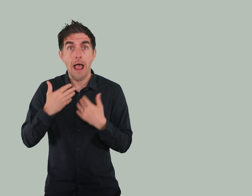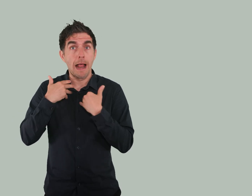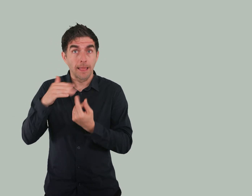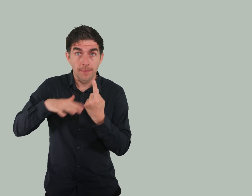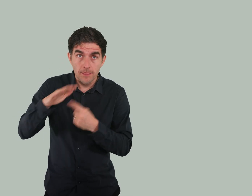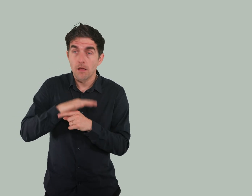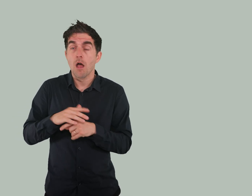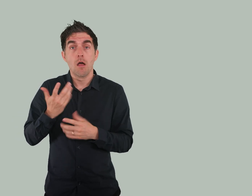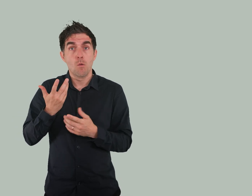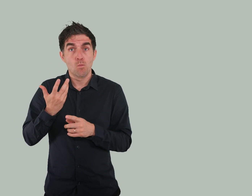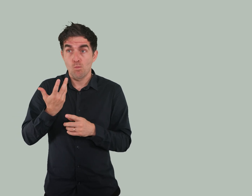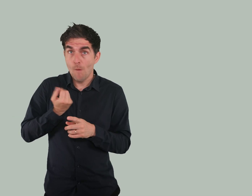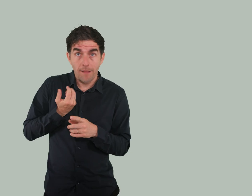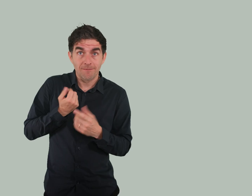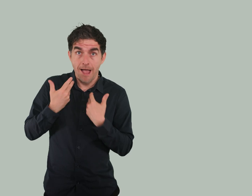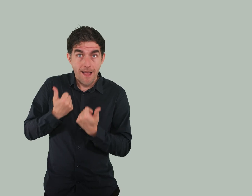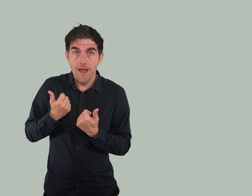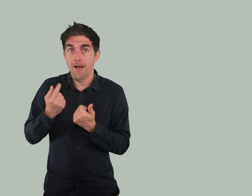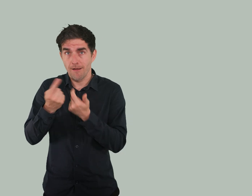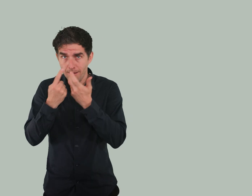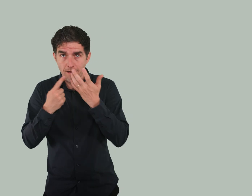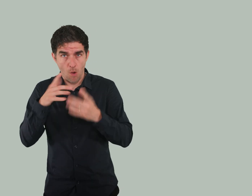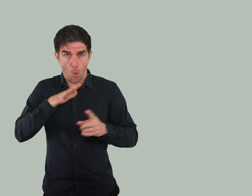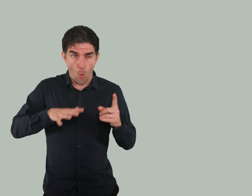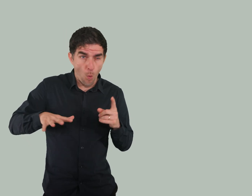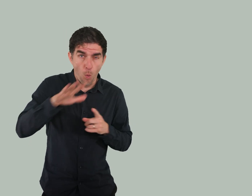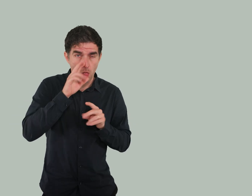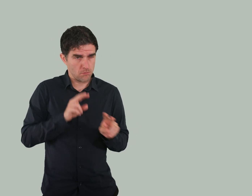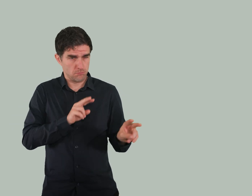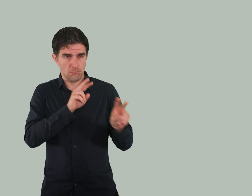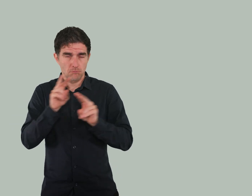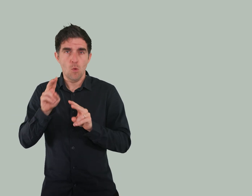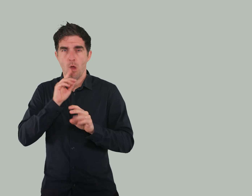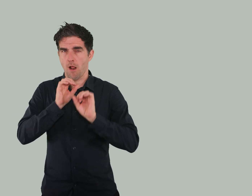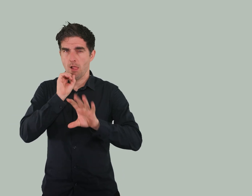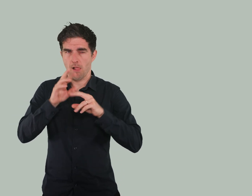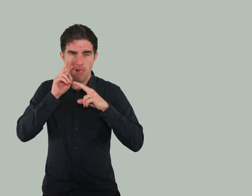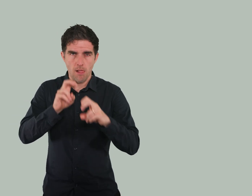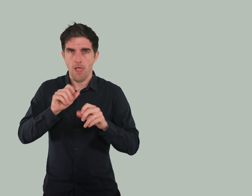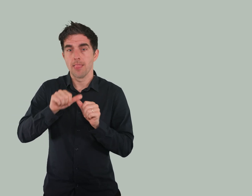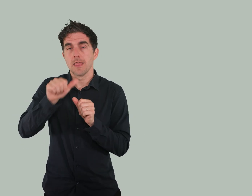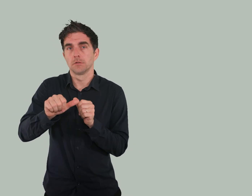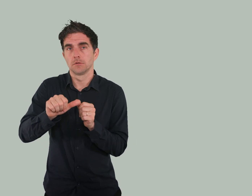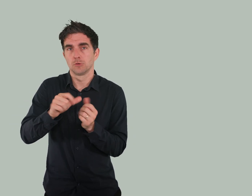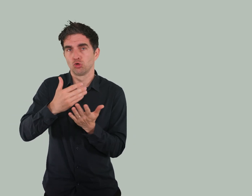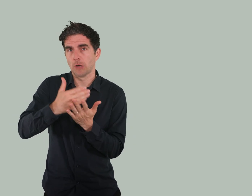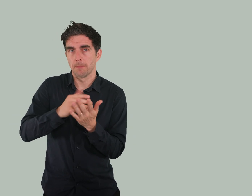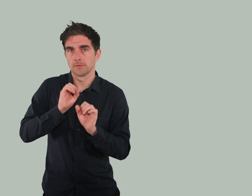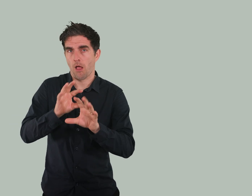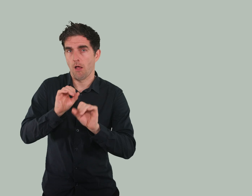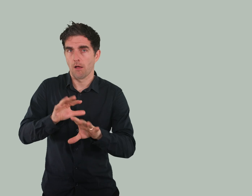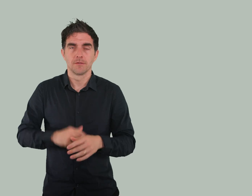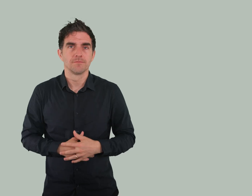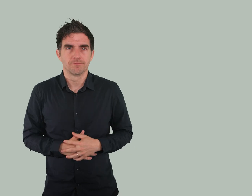the health system and the welfare architecture examined in the next chapters.